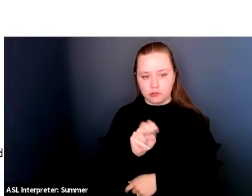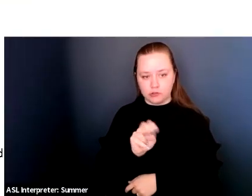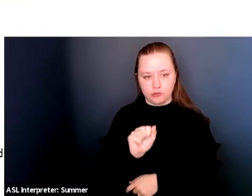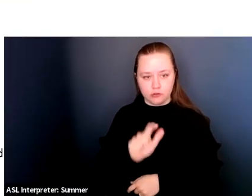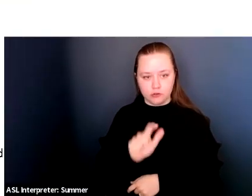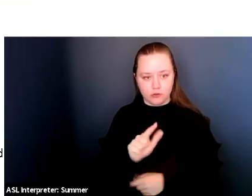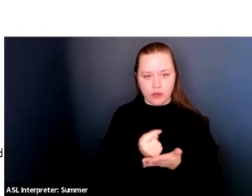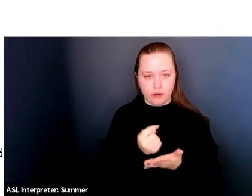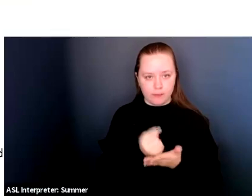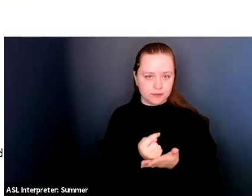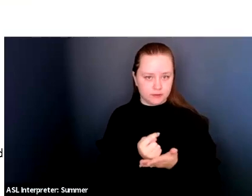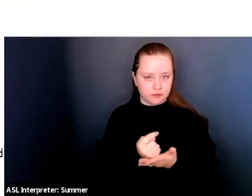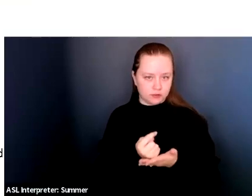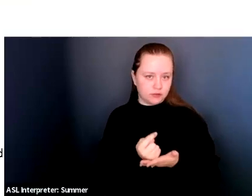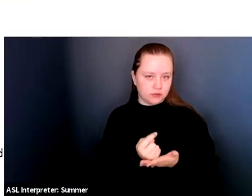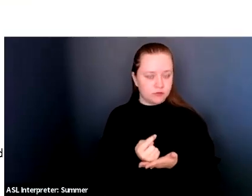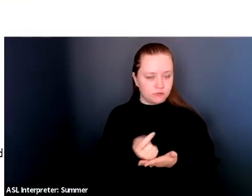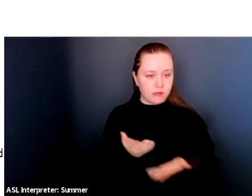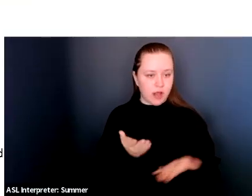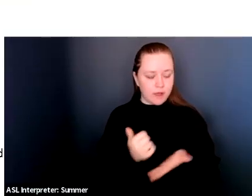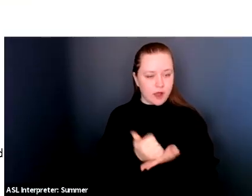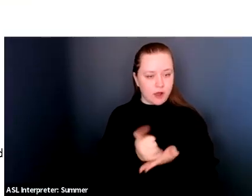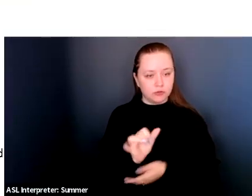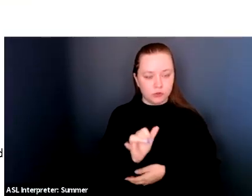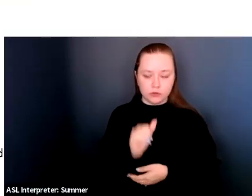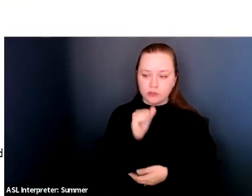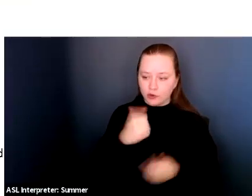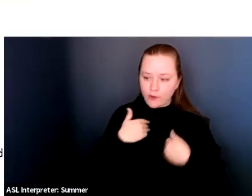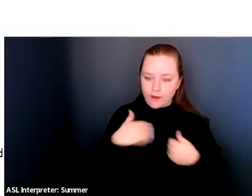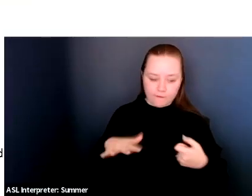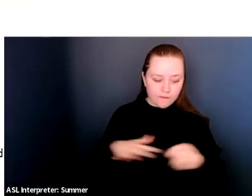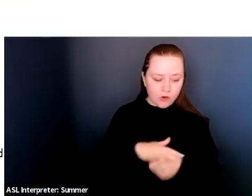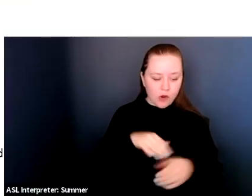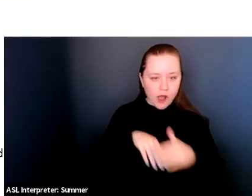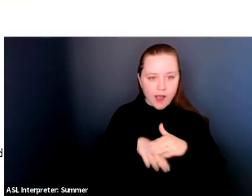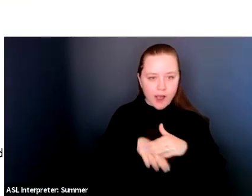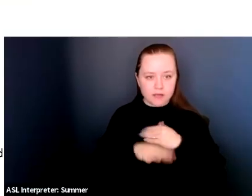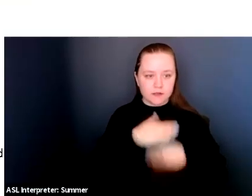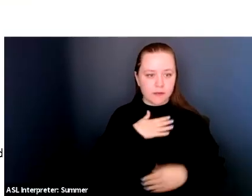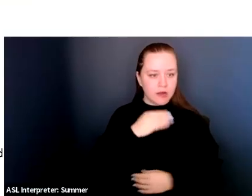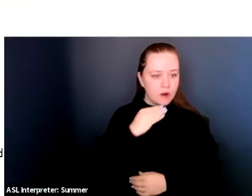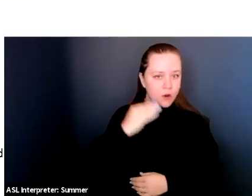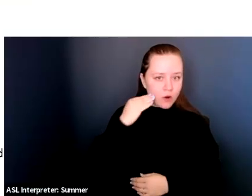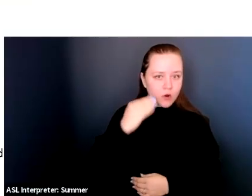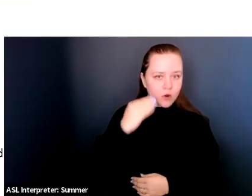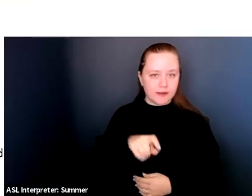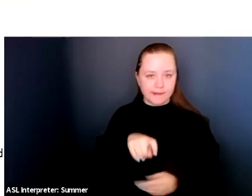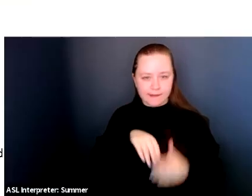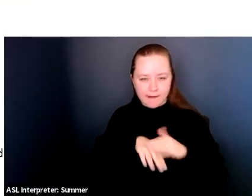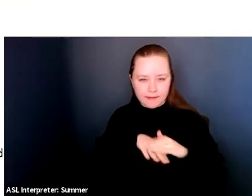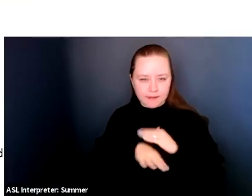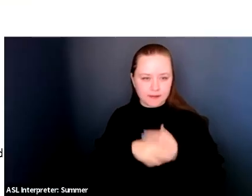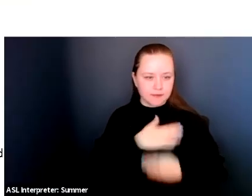my home and I want to have access to an extra bedroom for a nursery or be able to reach certain things so that I can care for someone."